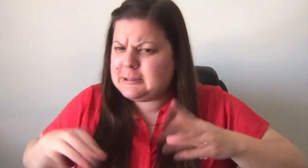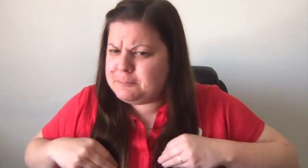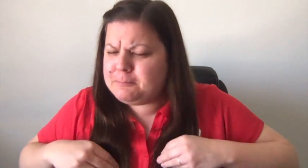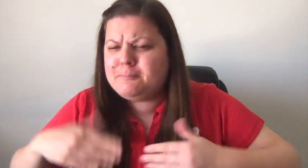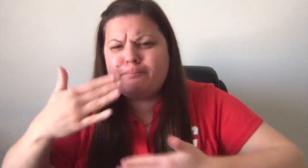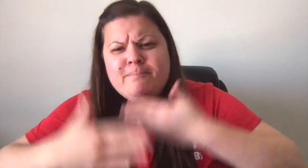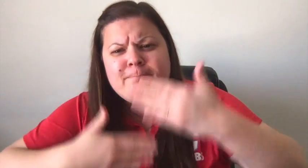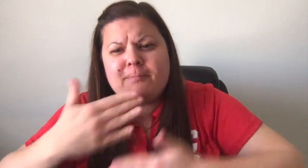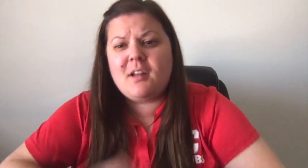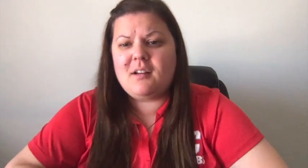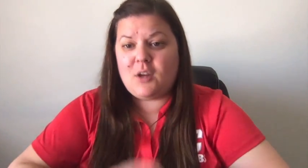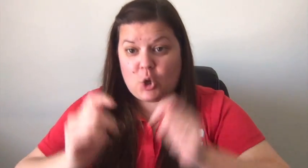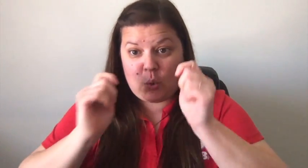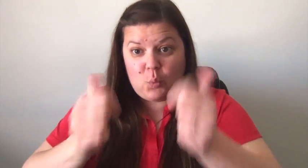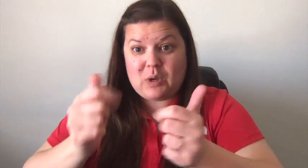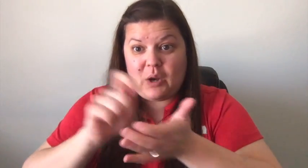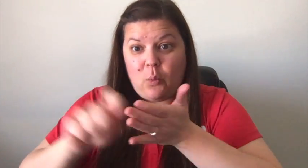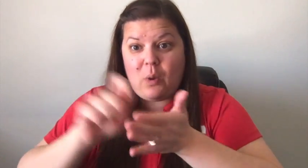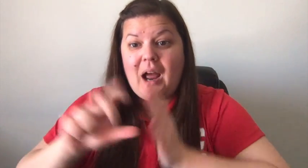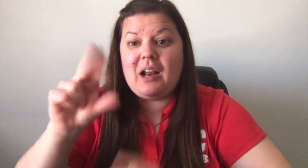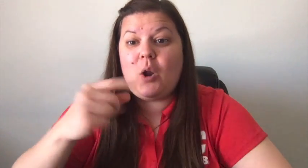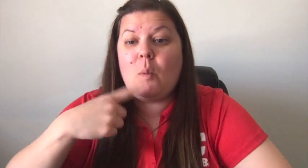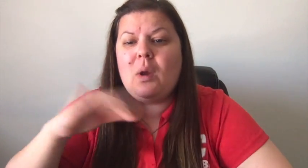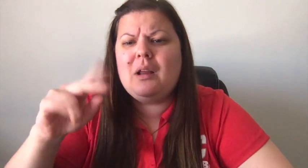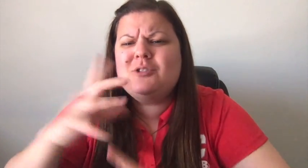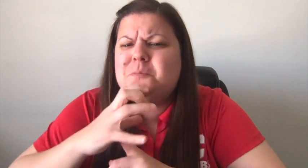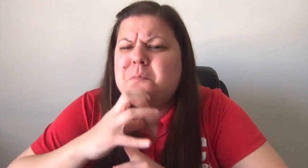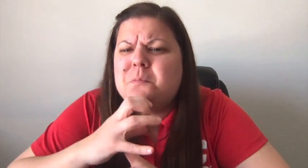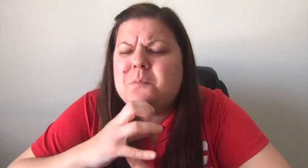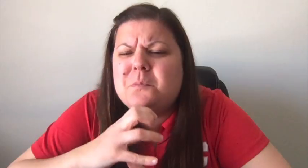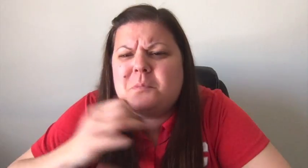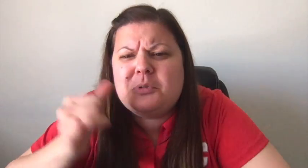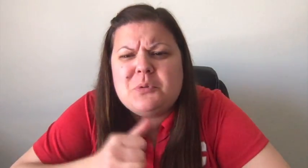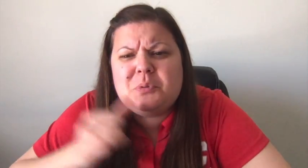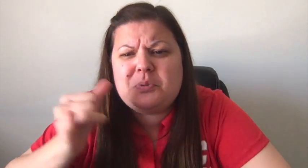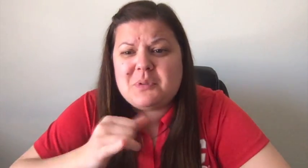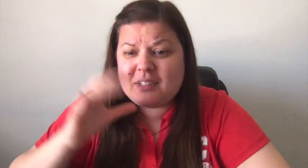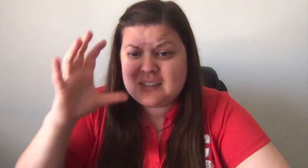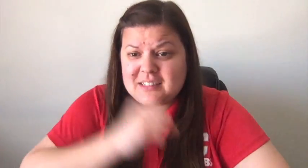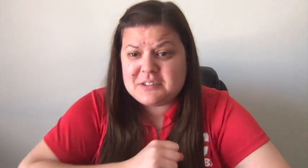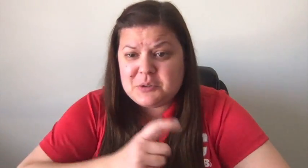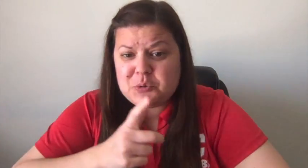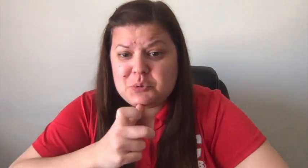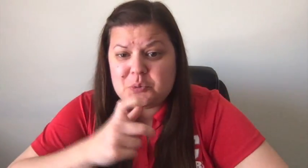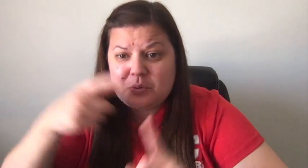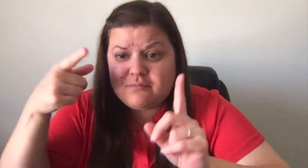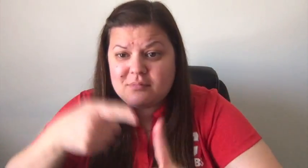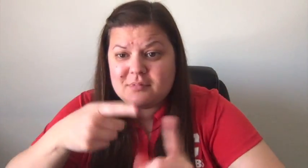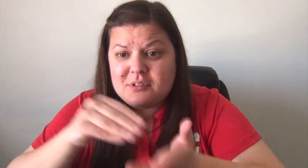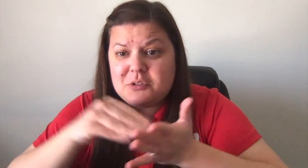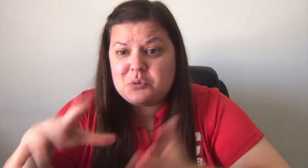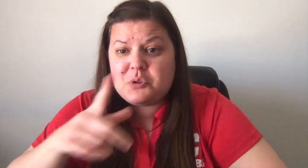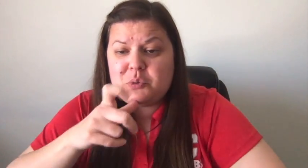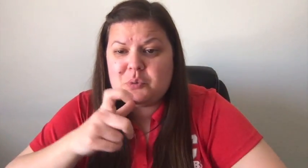They were willing to accept feedback. And my goodness with this red ink, they